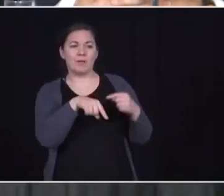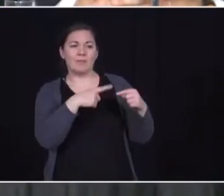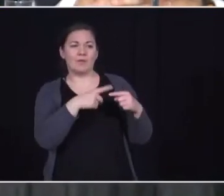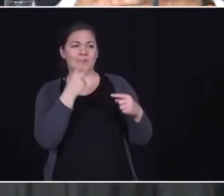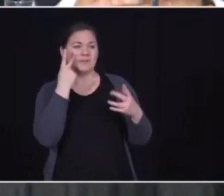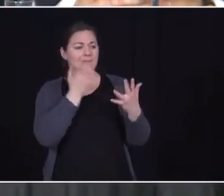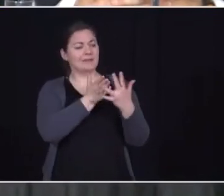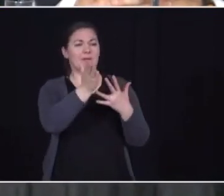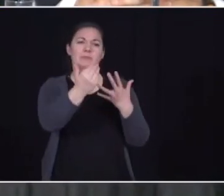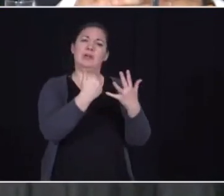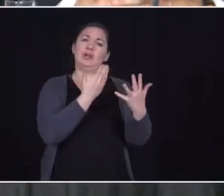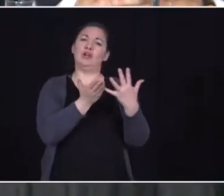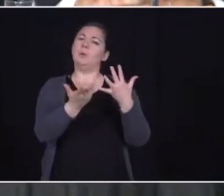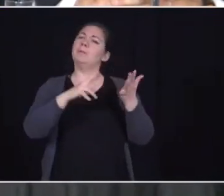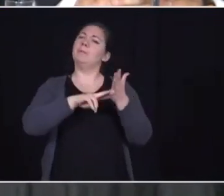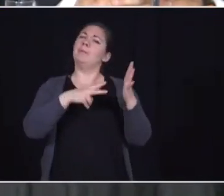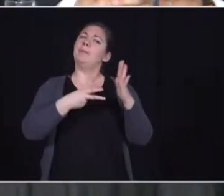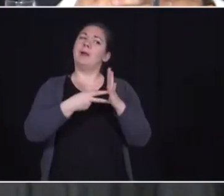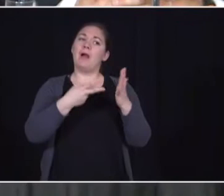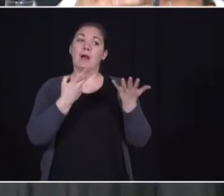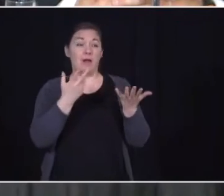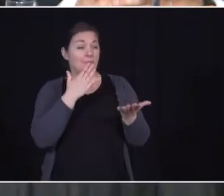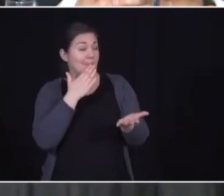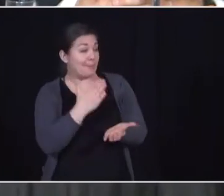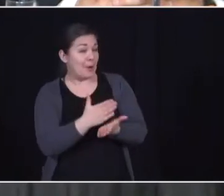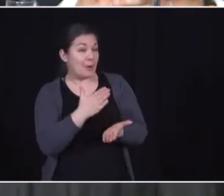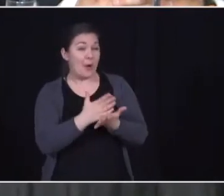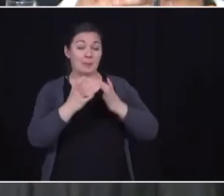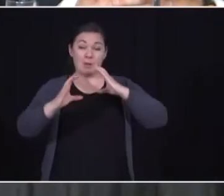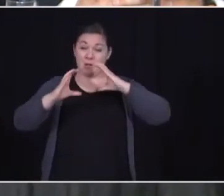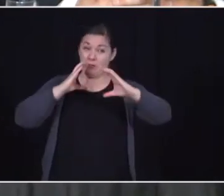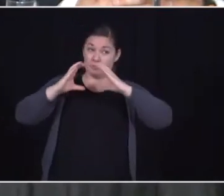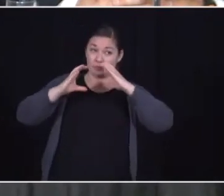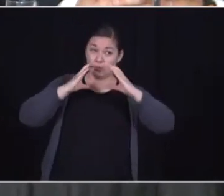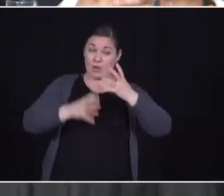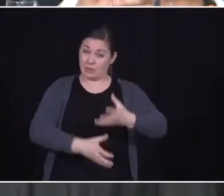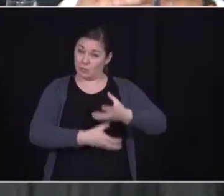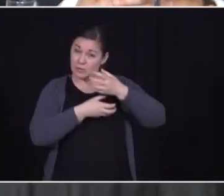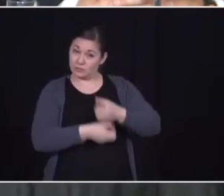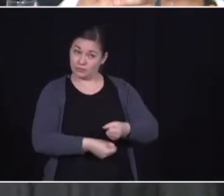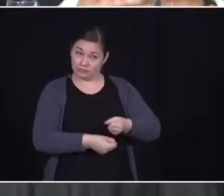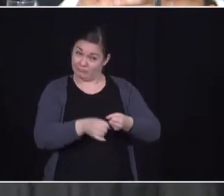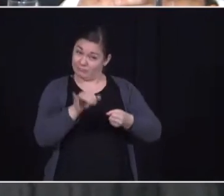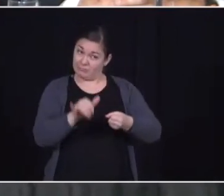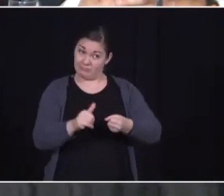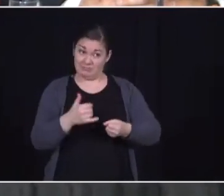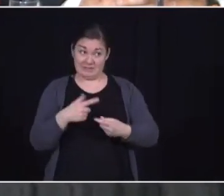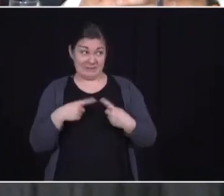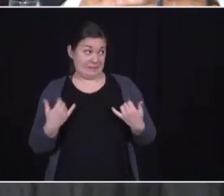Hi guys think you for taking questions. I have a question about what terms care is moved into practice.